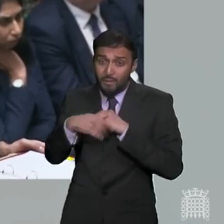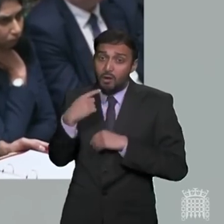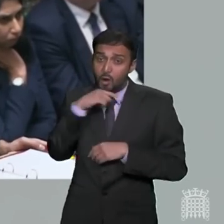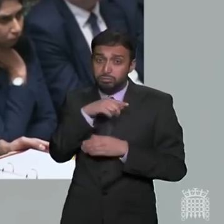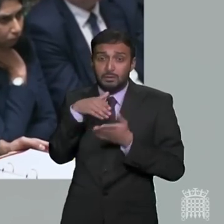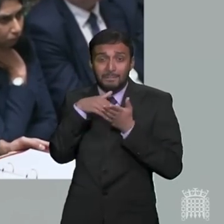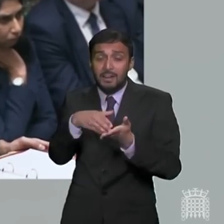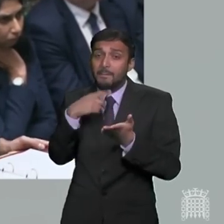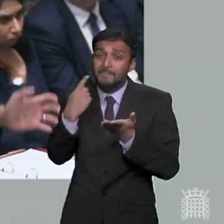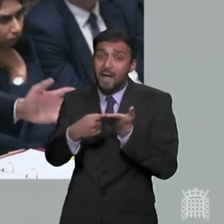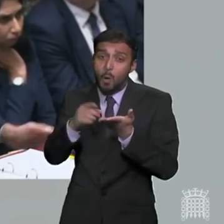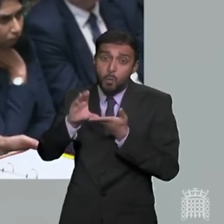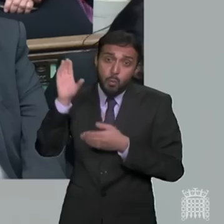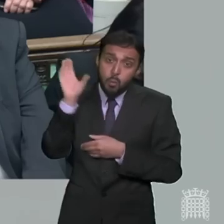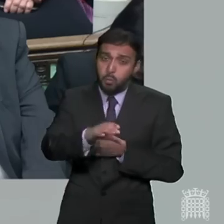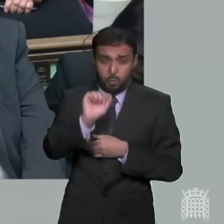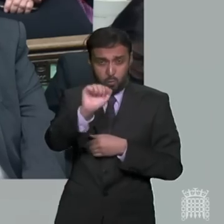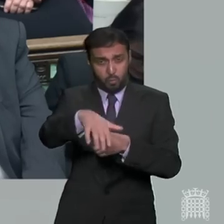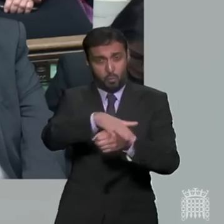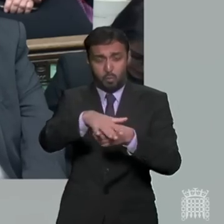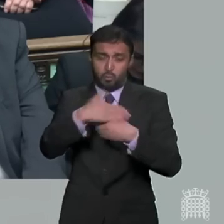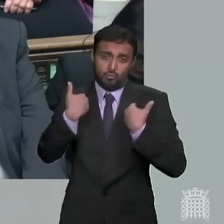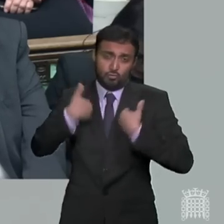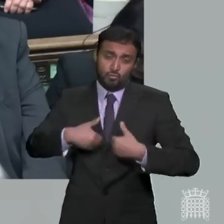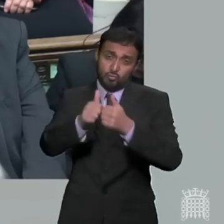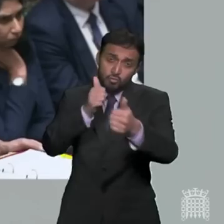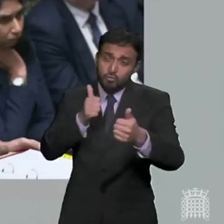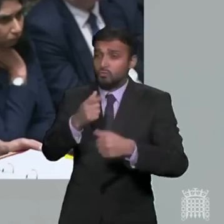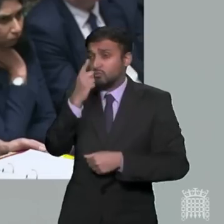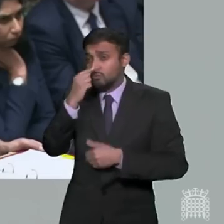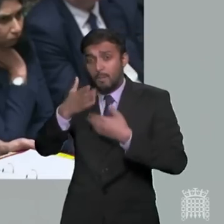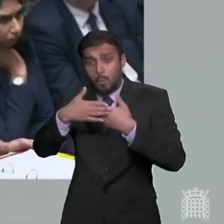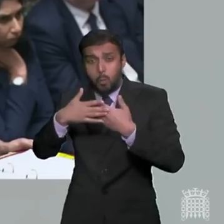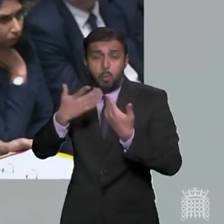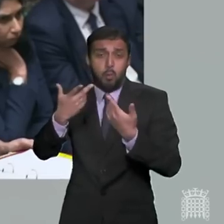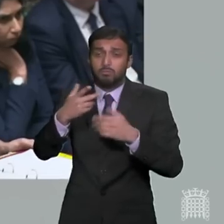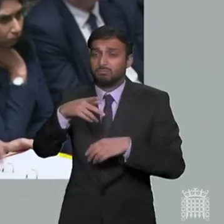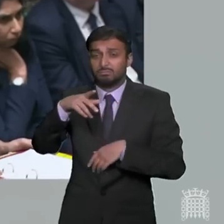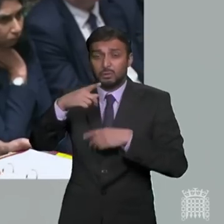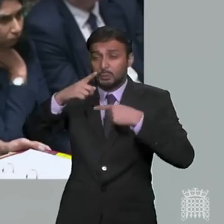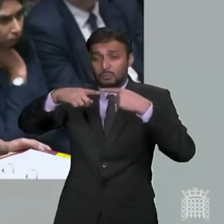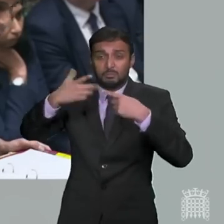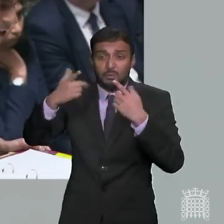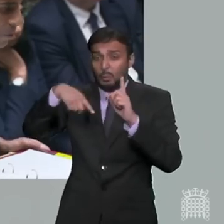strong industrial heritage, potentially making more use of renewable energy. That is the kind of positive project that we should be focused on, and that is what